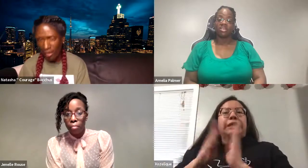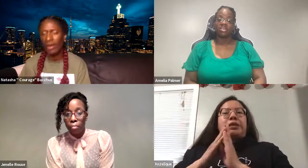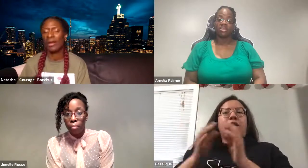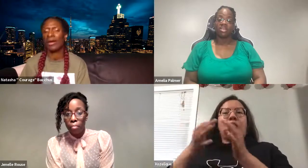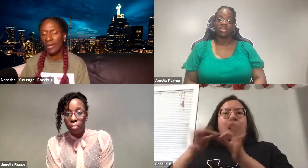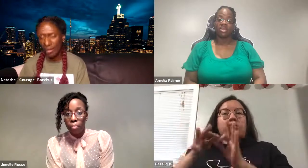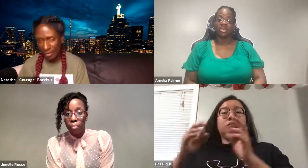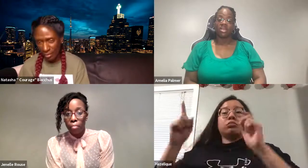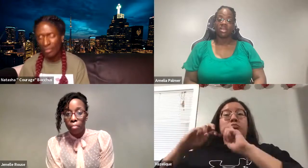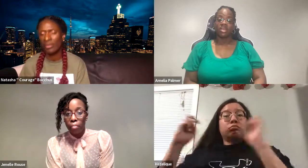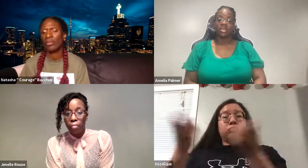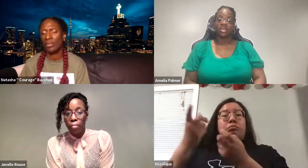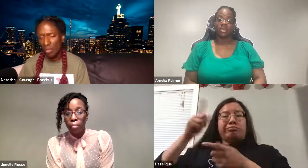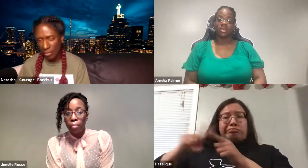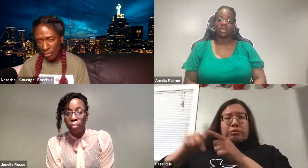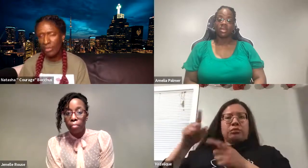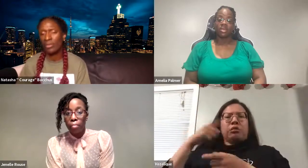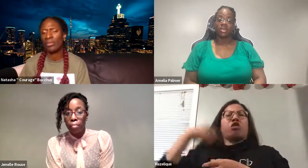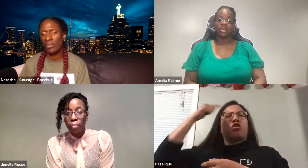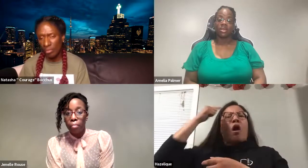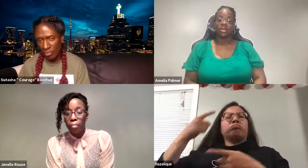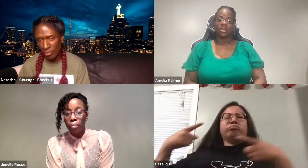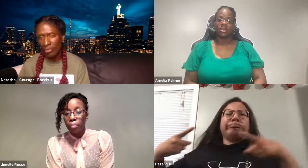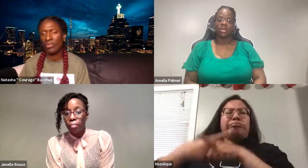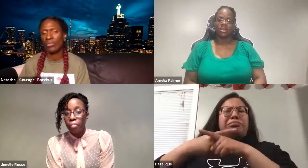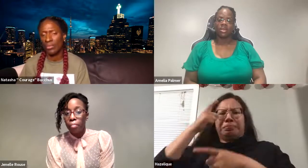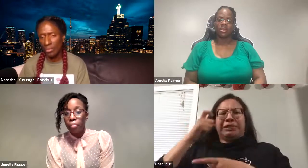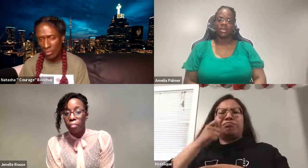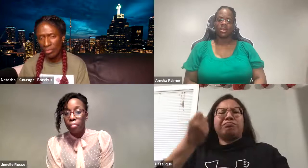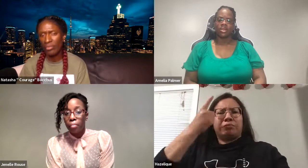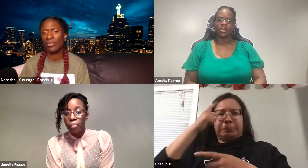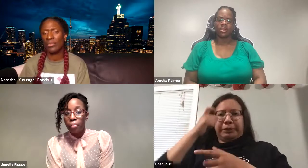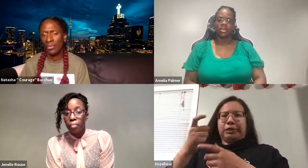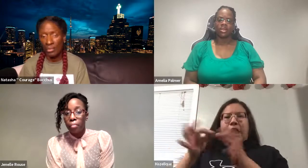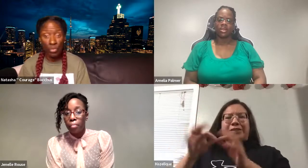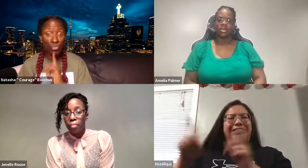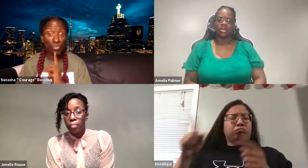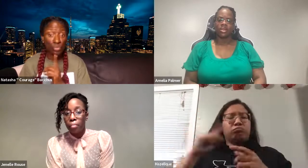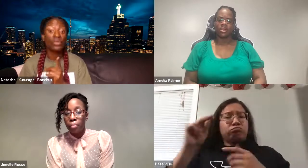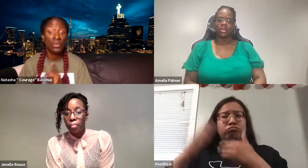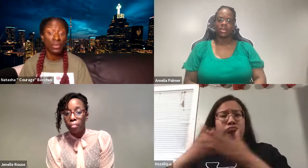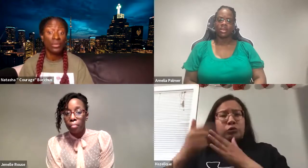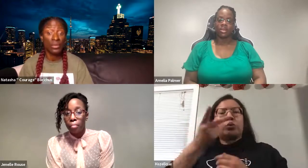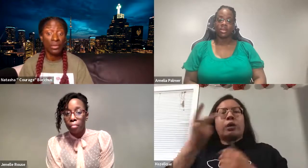each other! and it's quite interesting. when we have huge gatherings with the two different